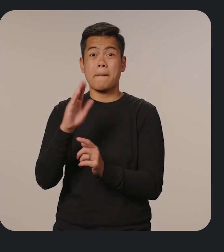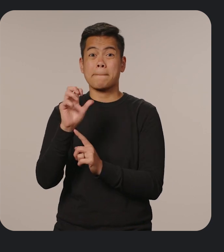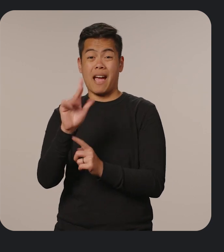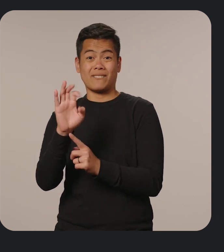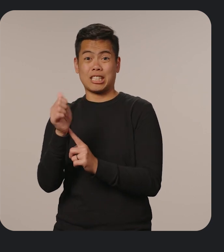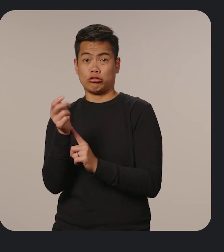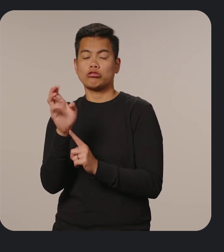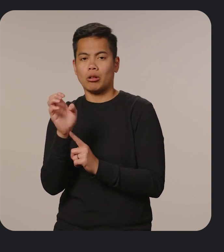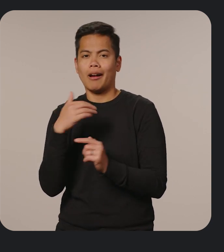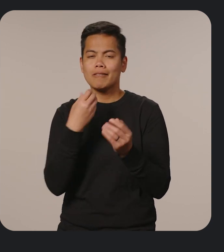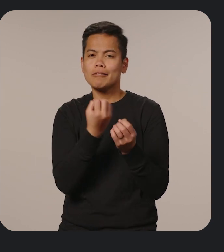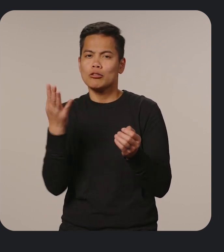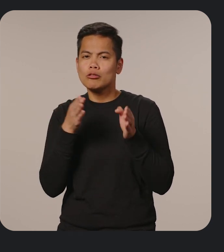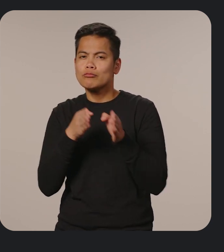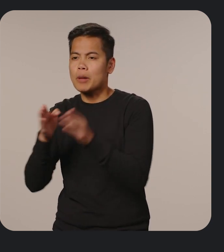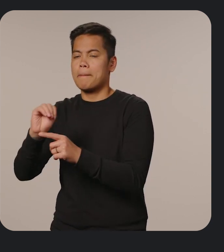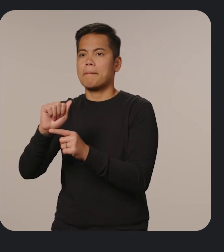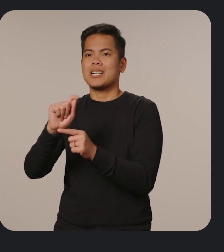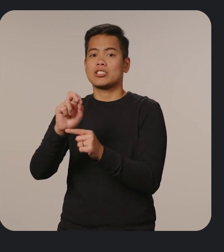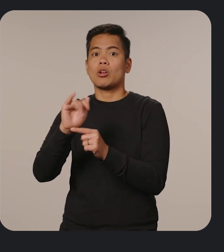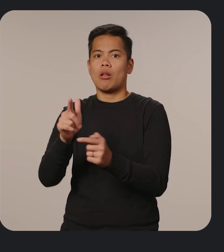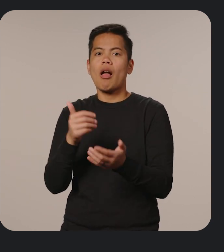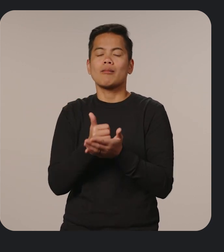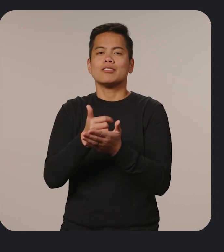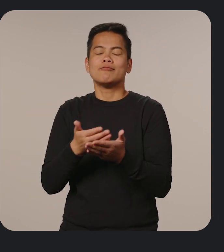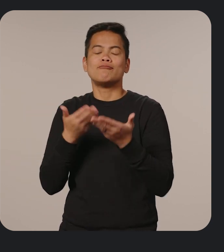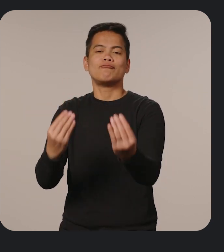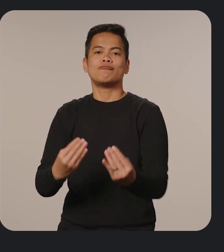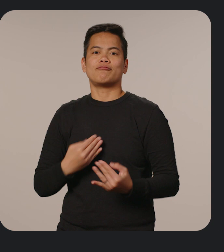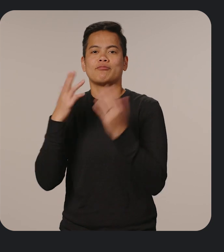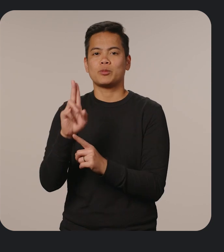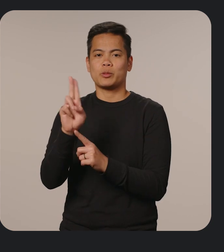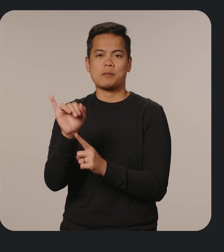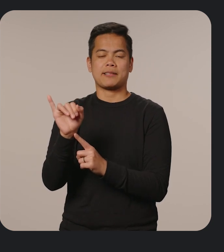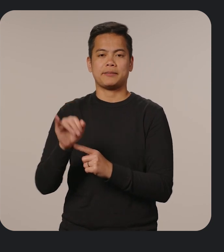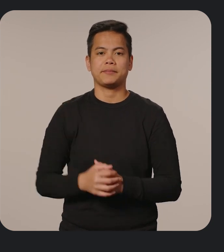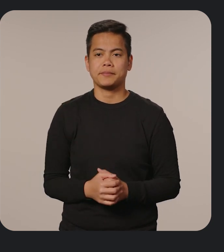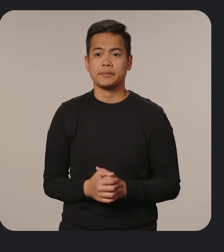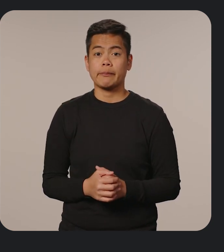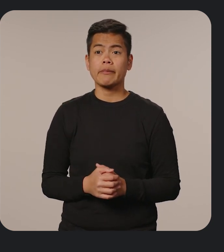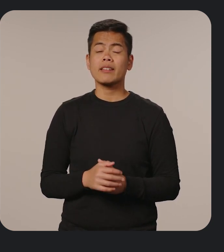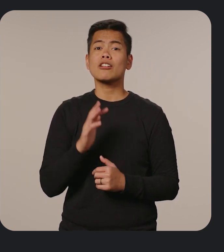From the fashion we wear to the cars we drive, we put a lot of thought into selecting the hues that best represent us.